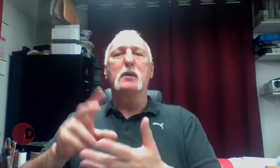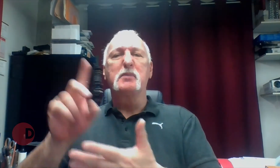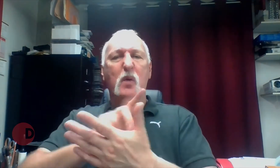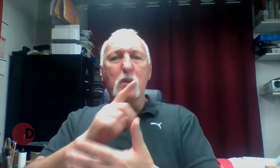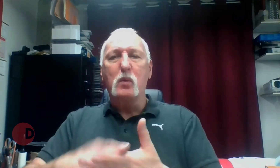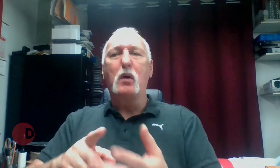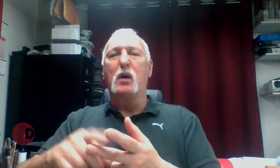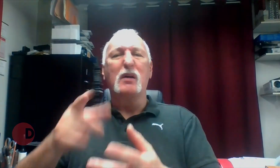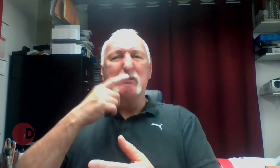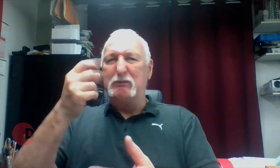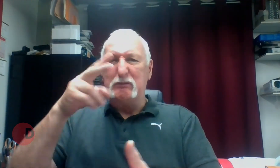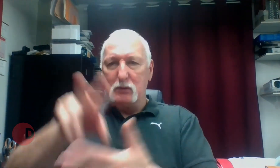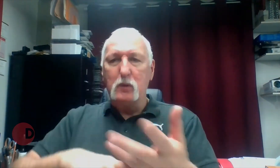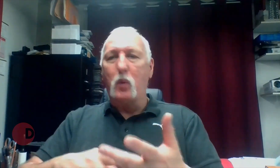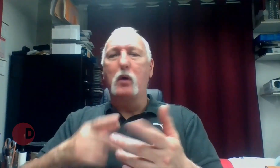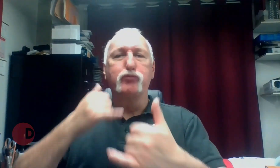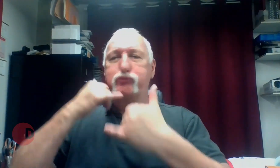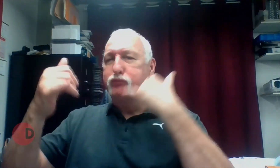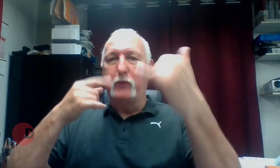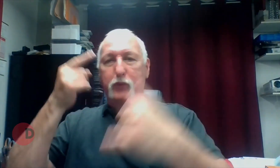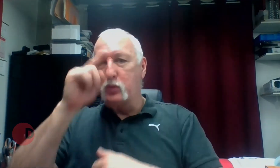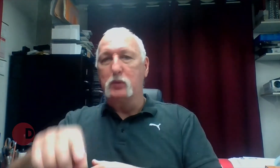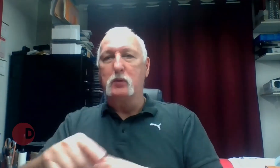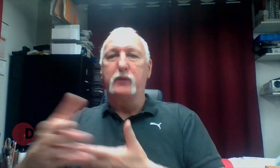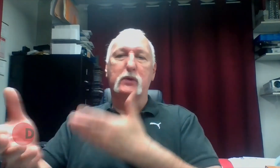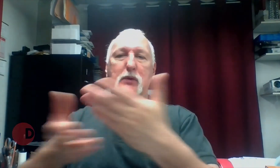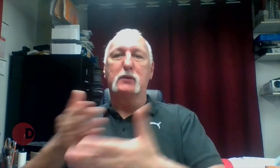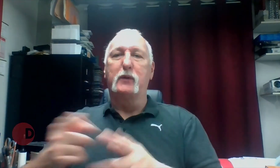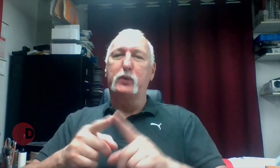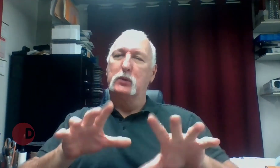helping with documents and making calls for clients.